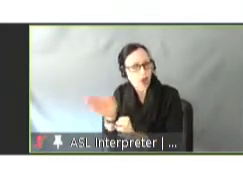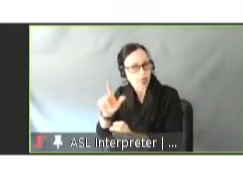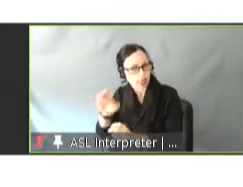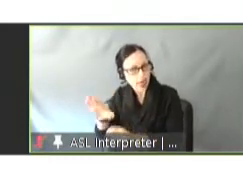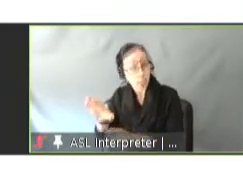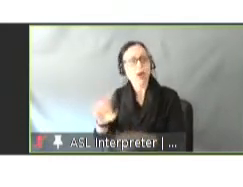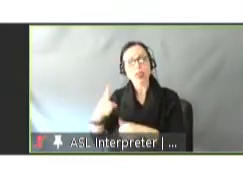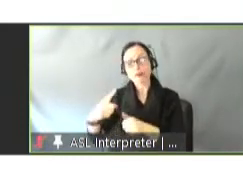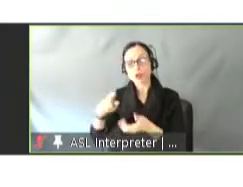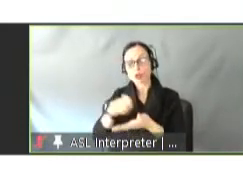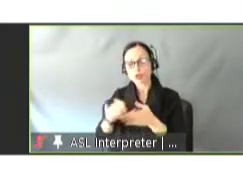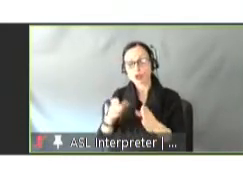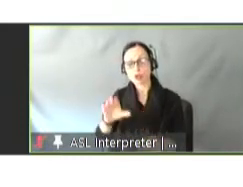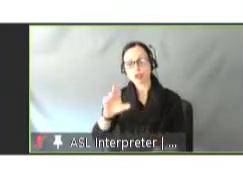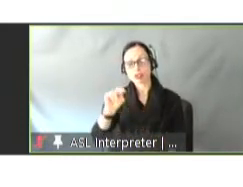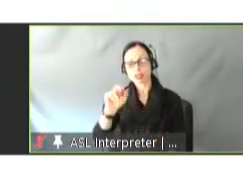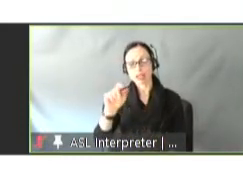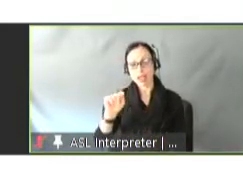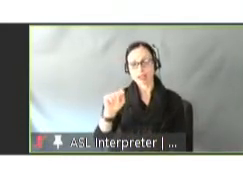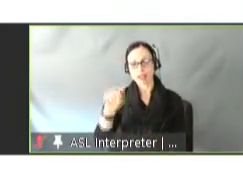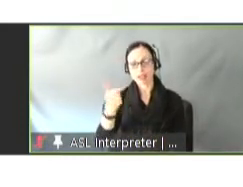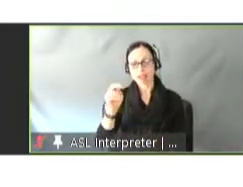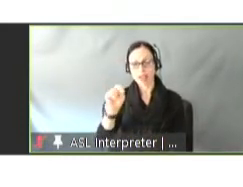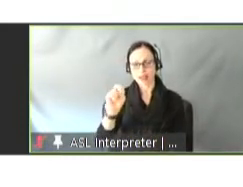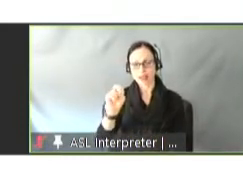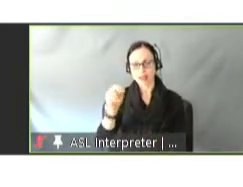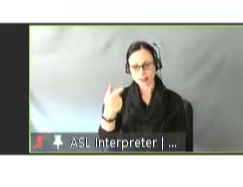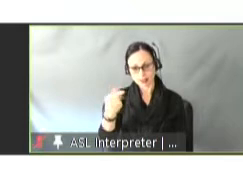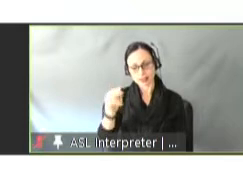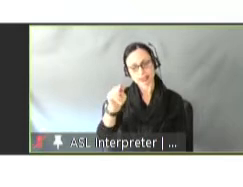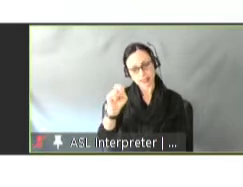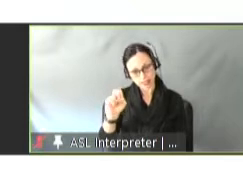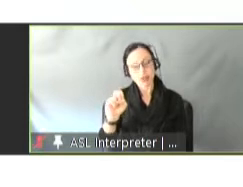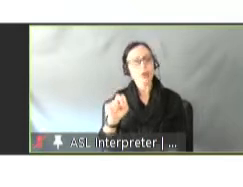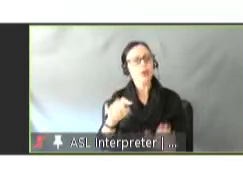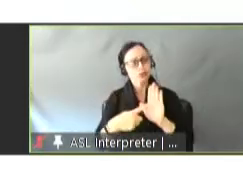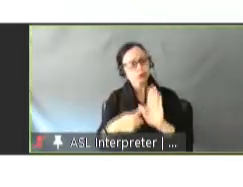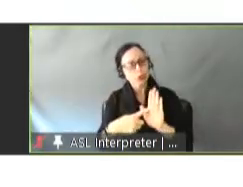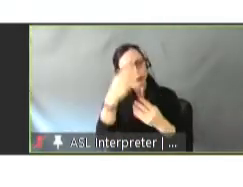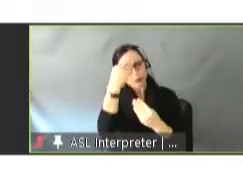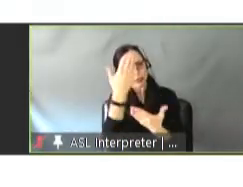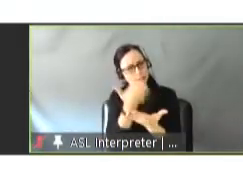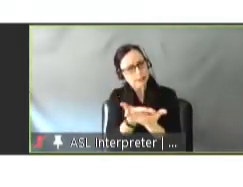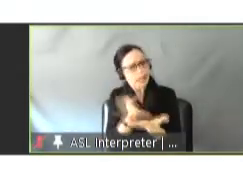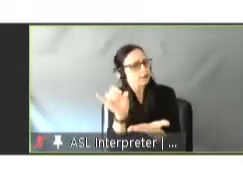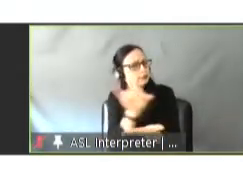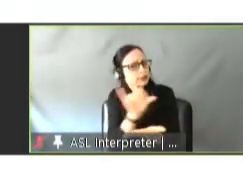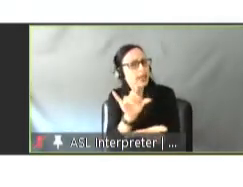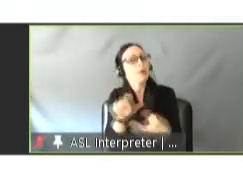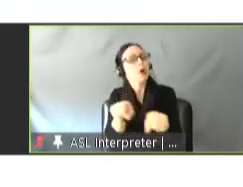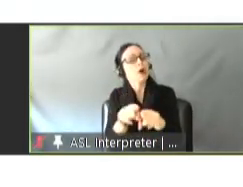Matt Gagne, shows the same type of data but overlaying with a omicron specific boost.